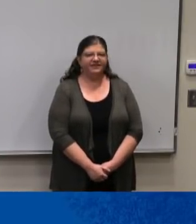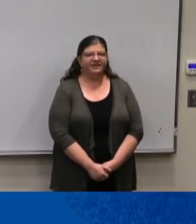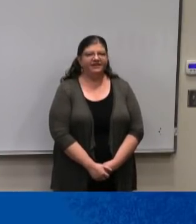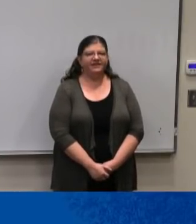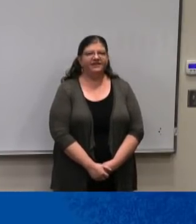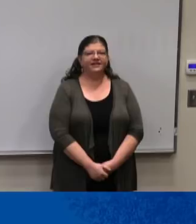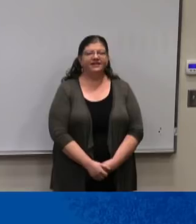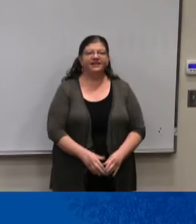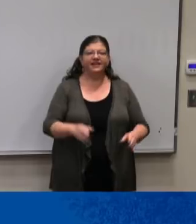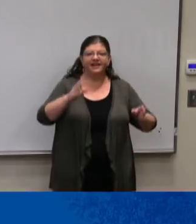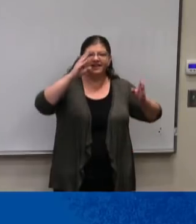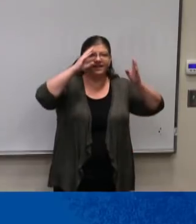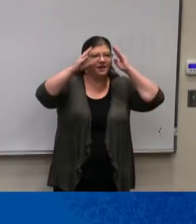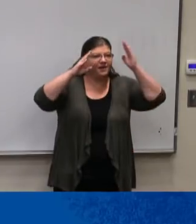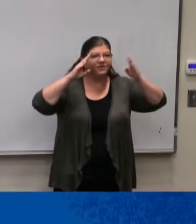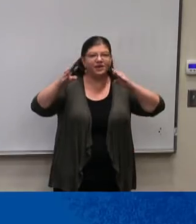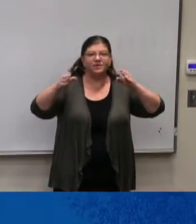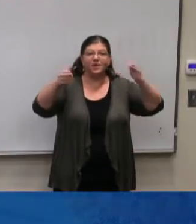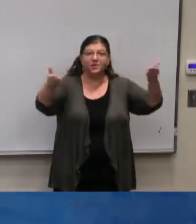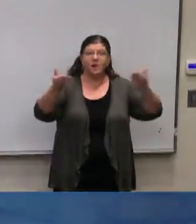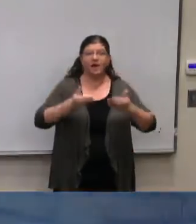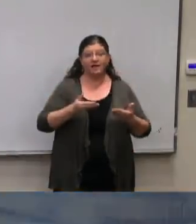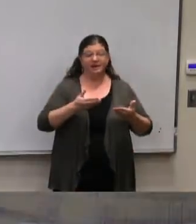Alright. Hello, everybody welcome to the town hall forum